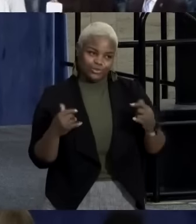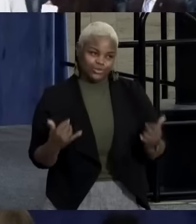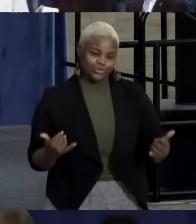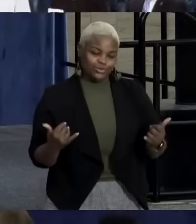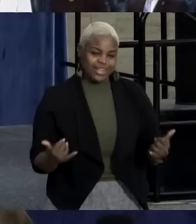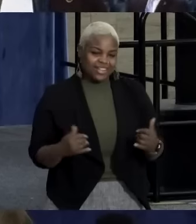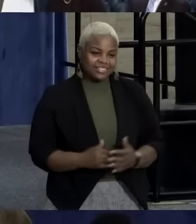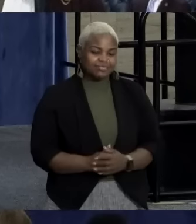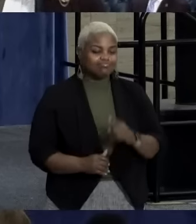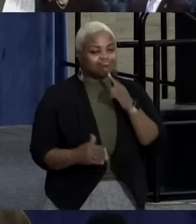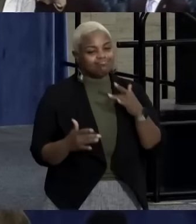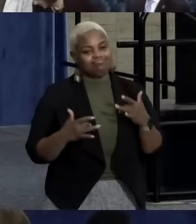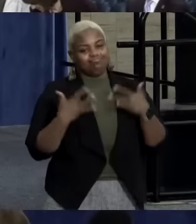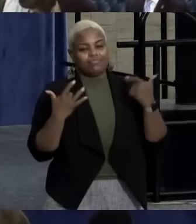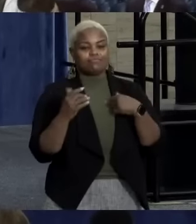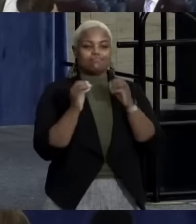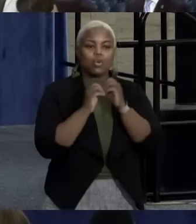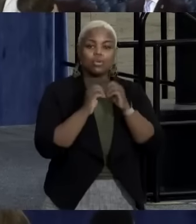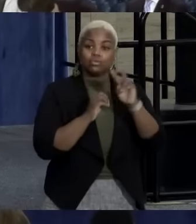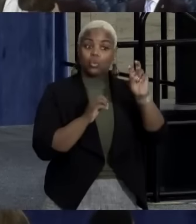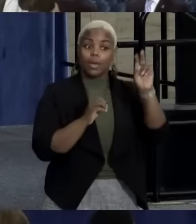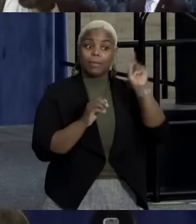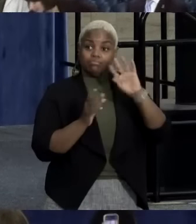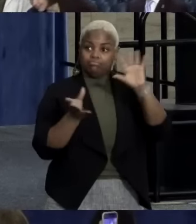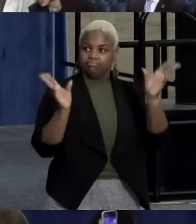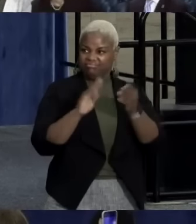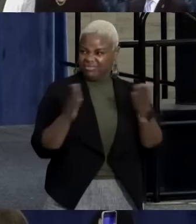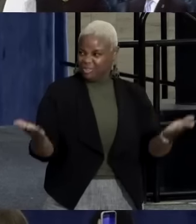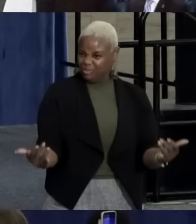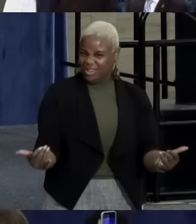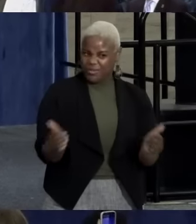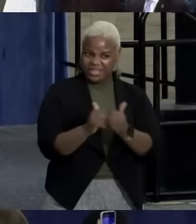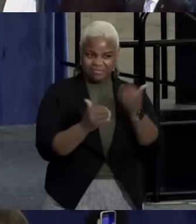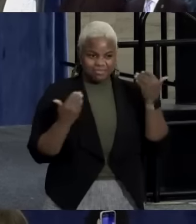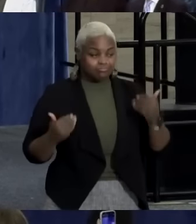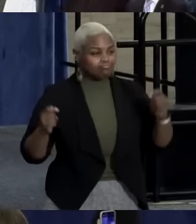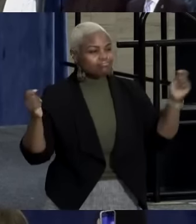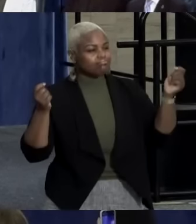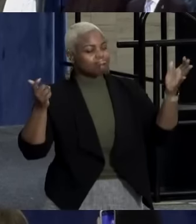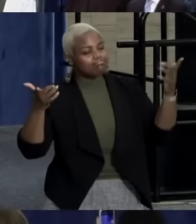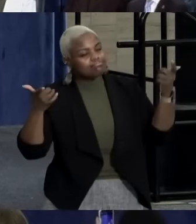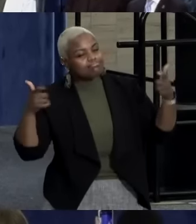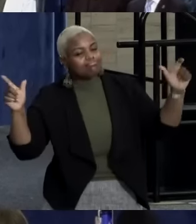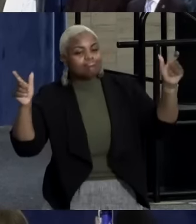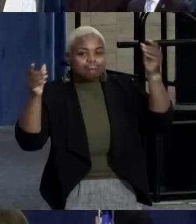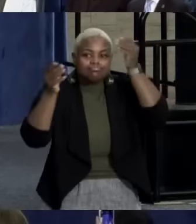have more than 200 people with us to celebrate a huge announcement in women's health. It is